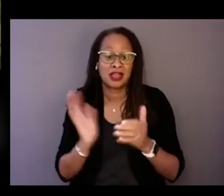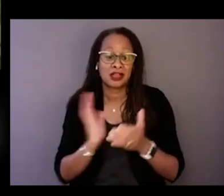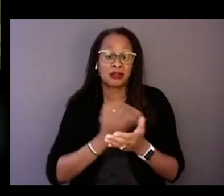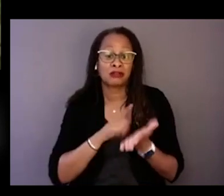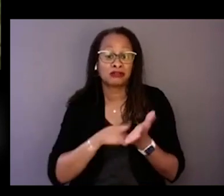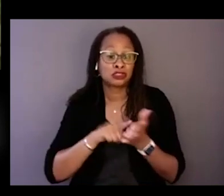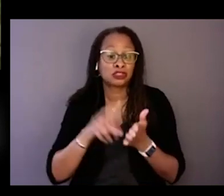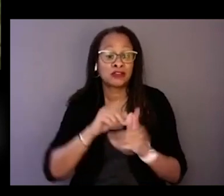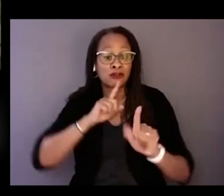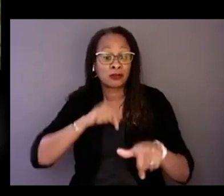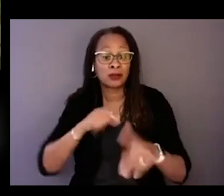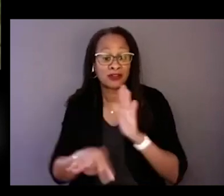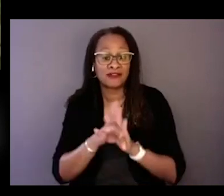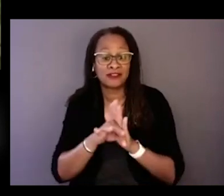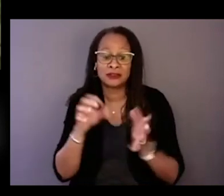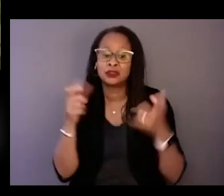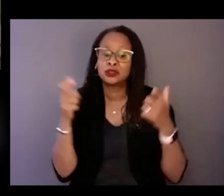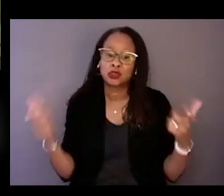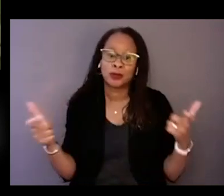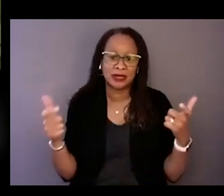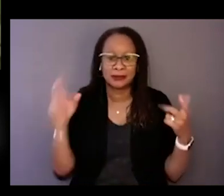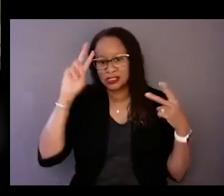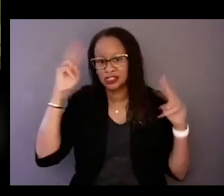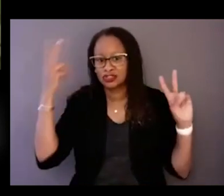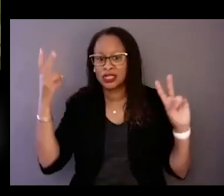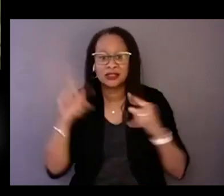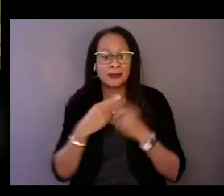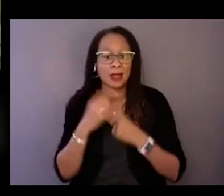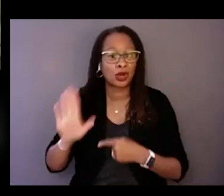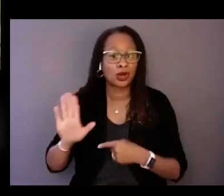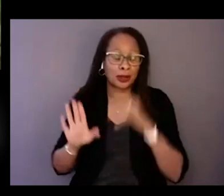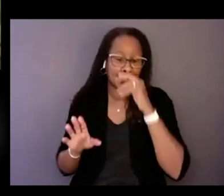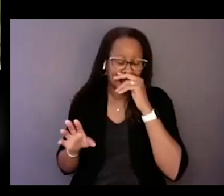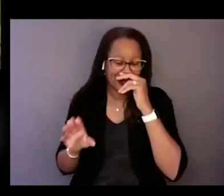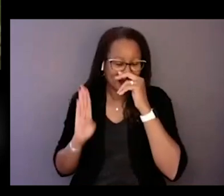we found so many misconceptions about Britney. Britney was really a rebel.